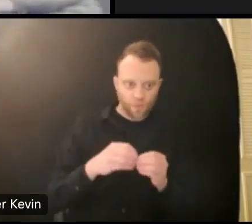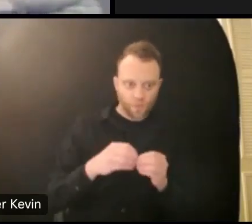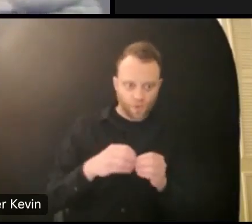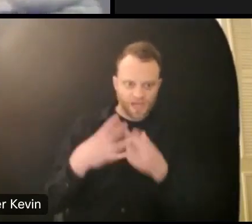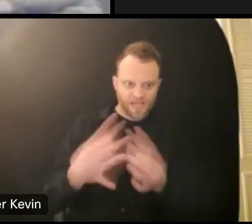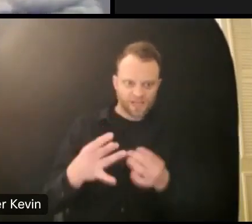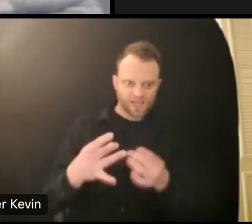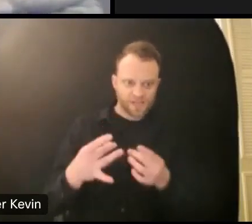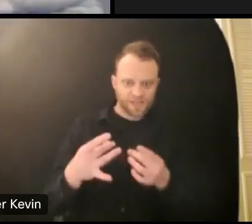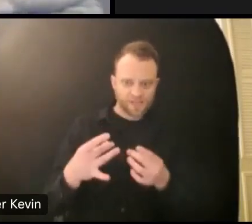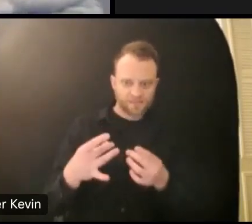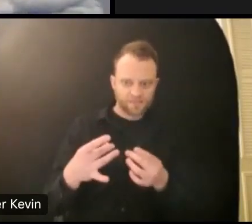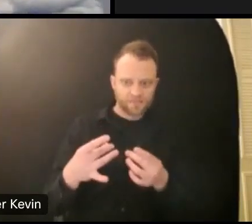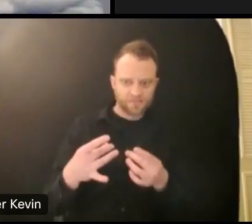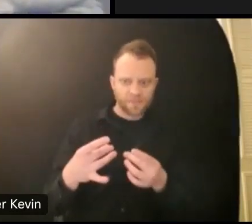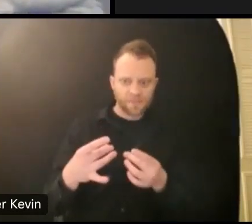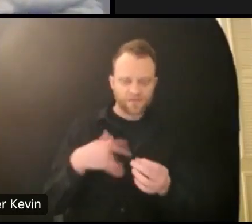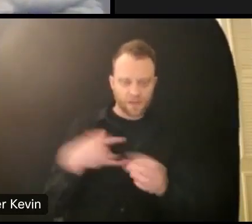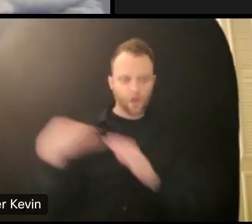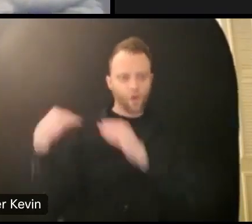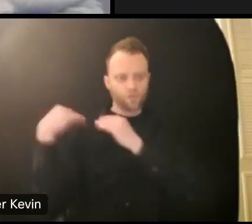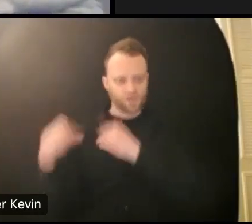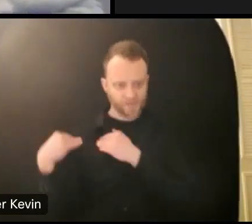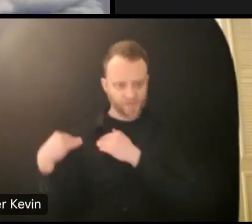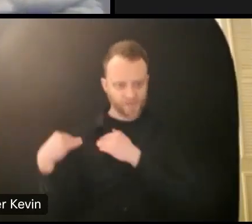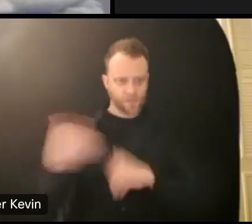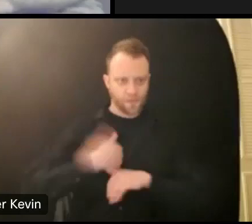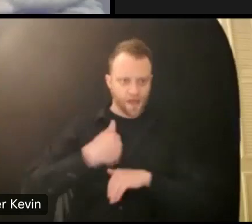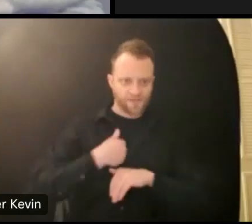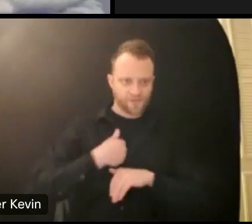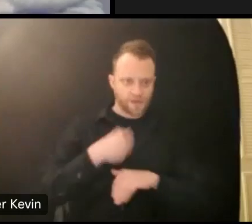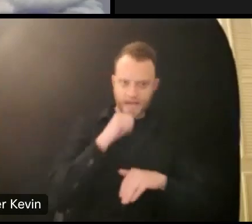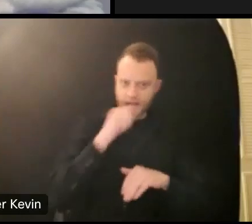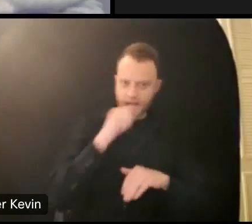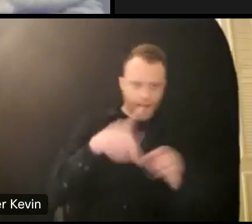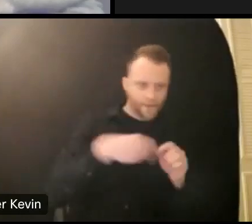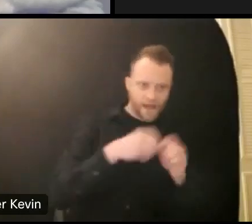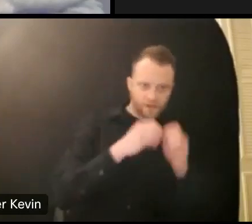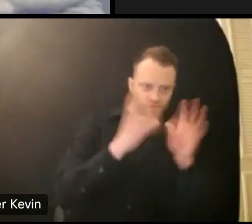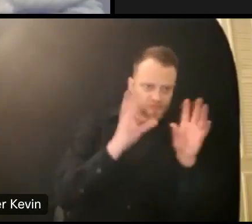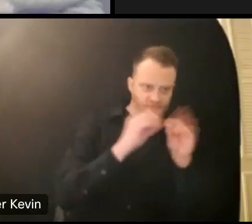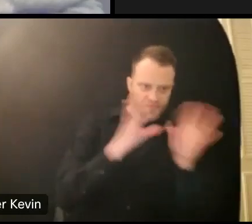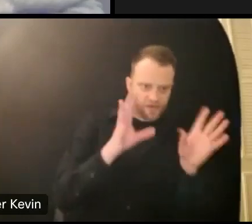mean in matters that don't involve the finances and financial reporting and providing records to